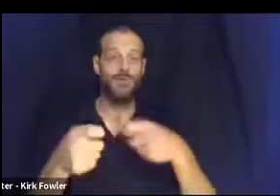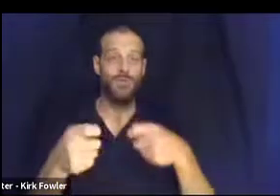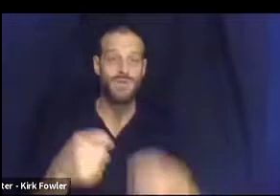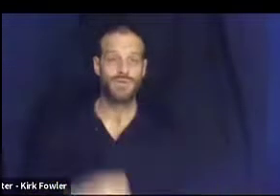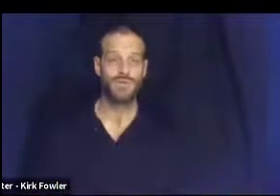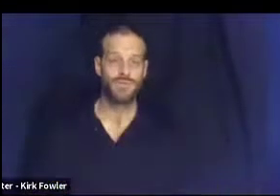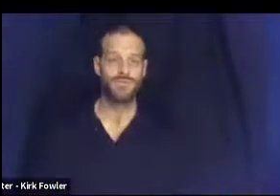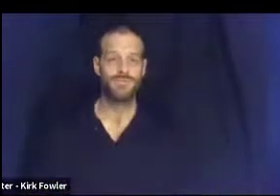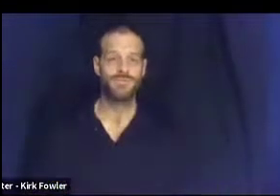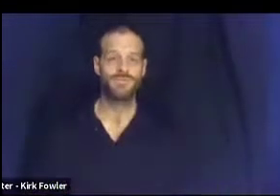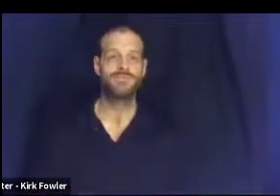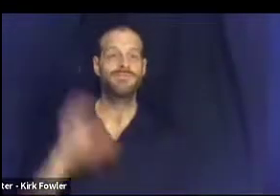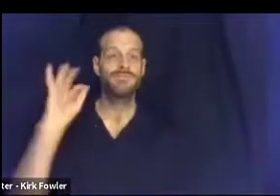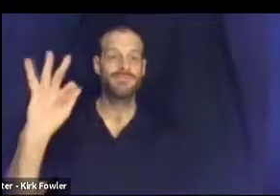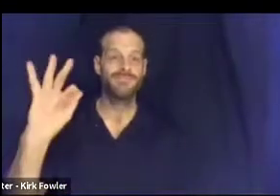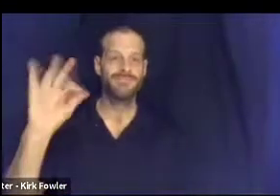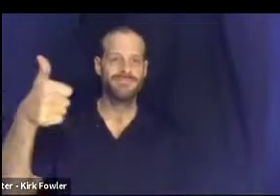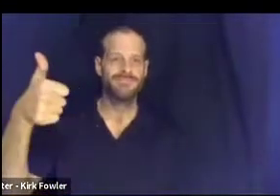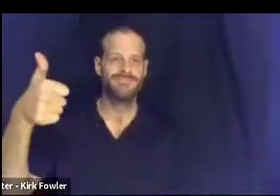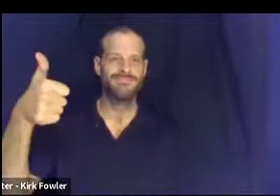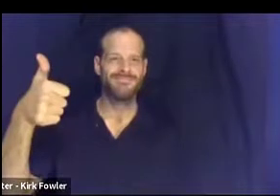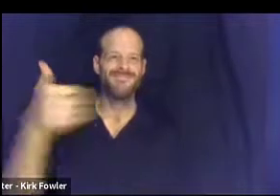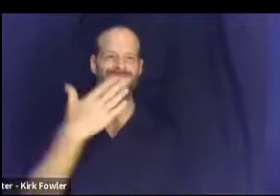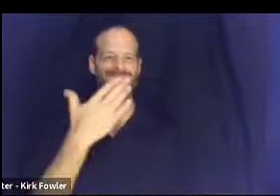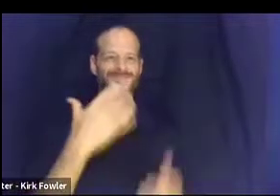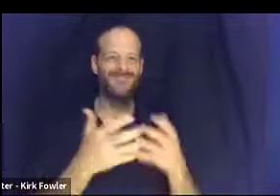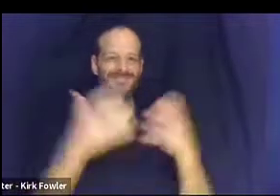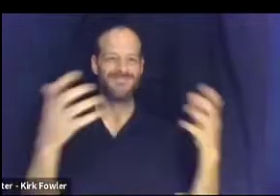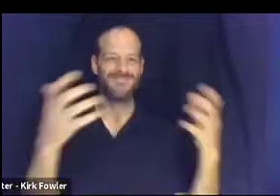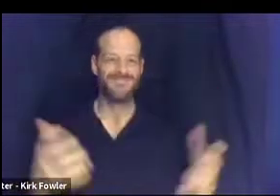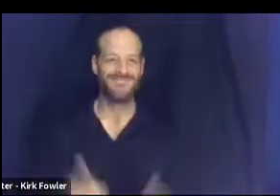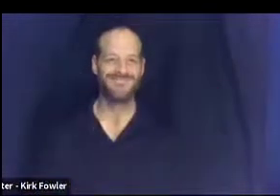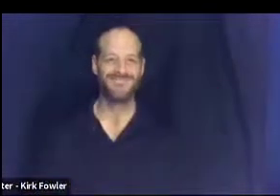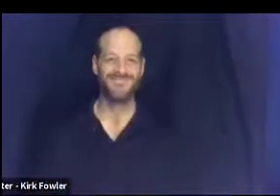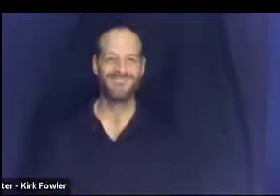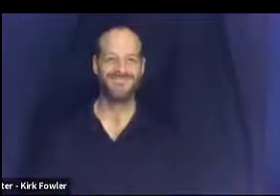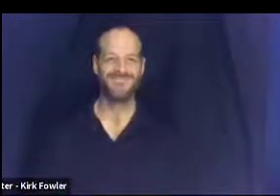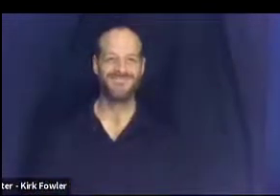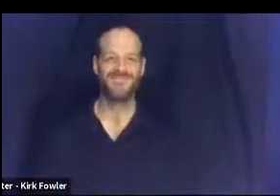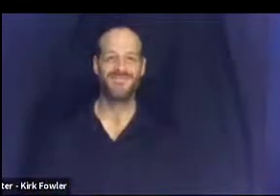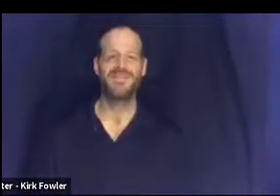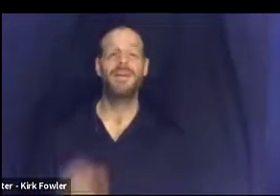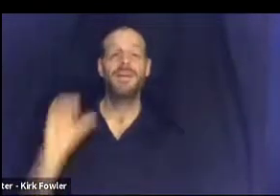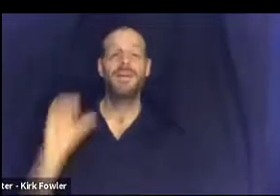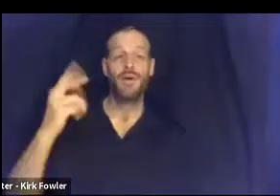Great, perfect. Thank you so much. (female chuckles) This is Chris. Thank you.